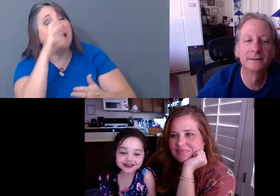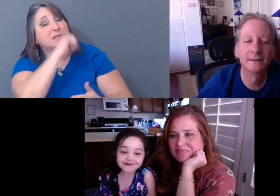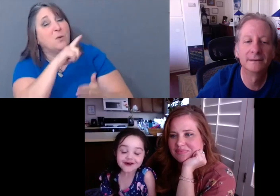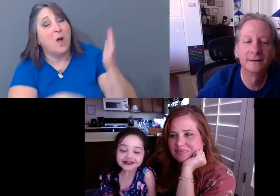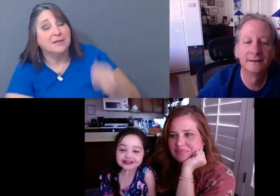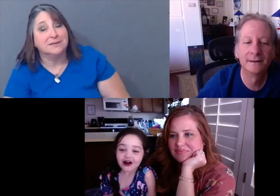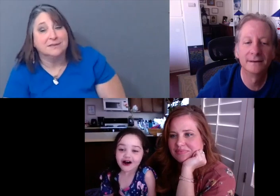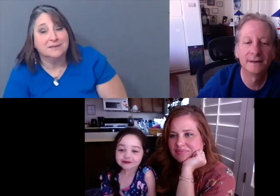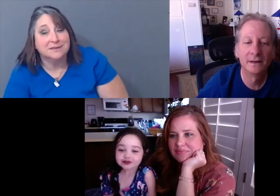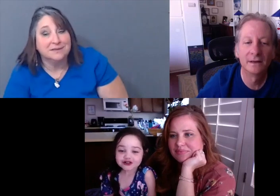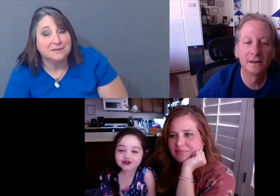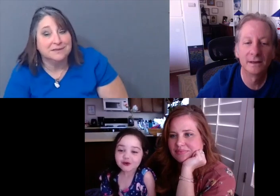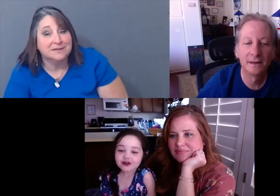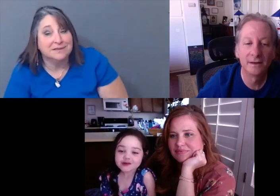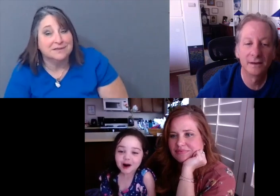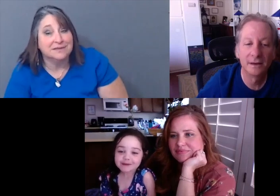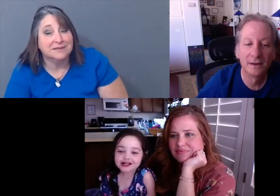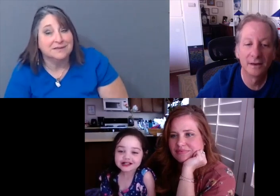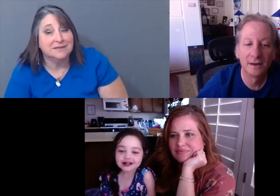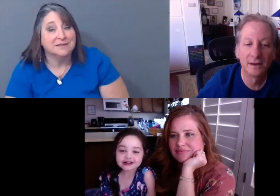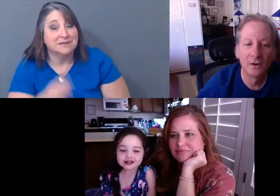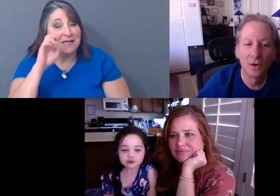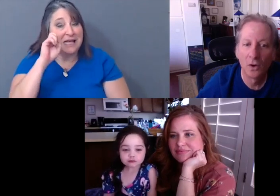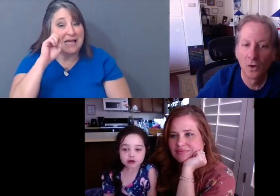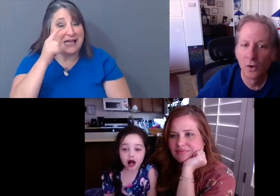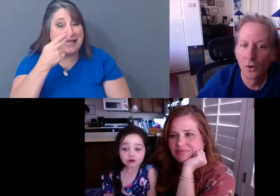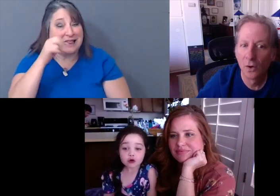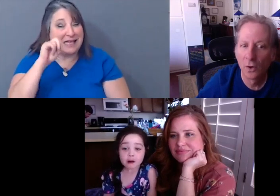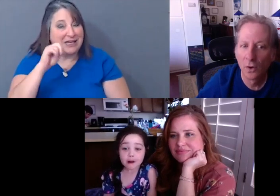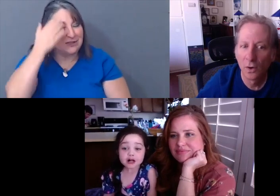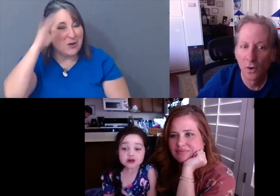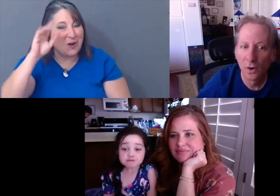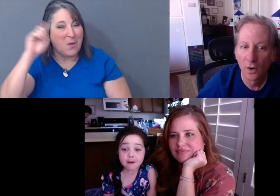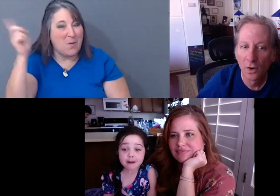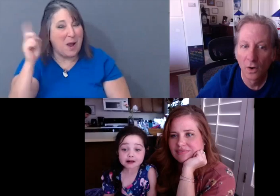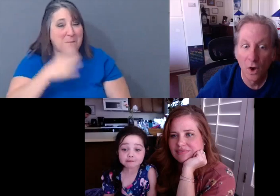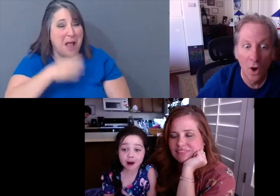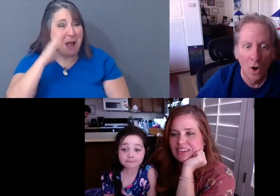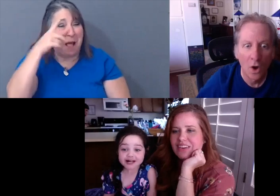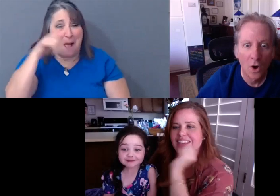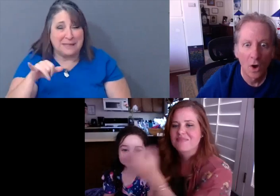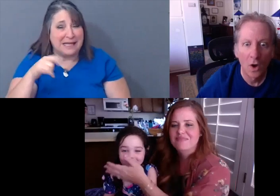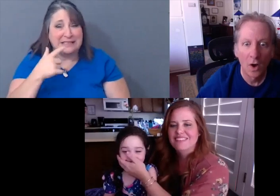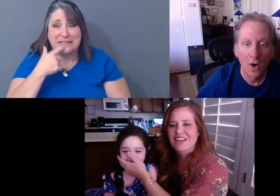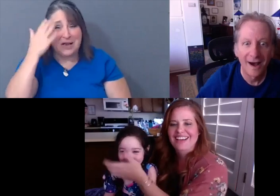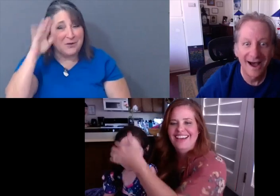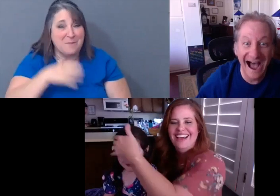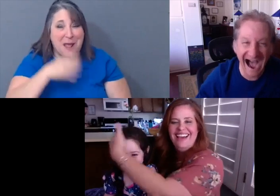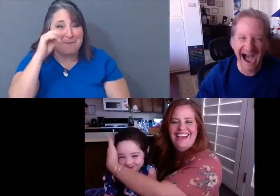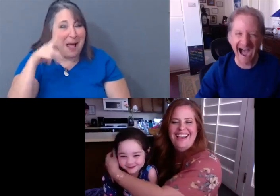When Ethan doesn't know where his pop is, he says this, I don't know where my puppy is. Puppy, puppy. Oh okay. Okay.